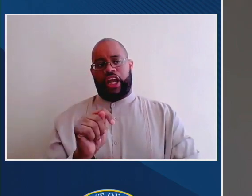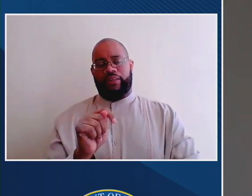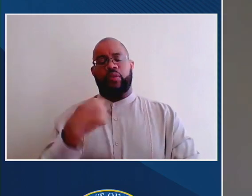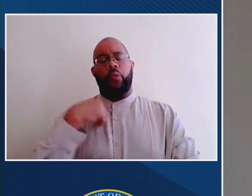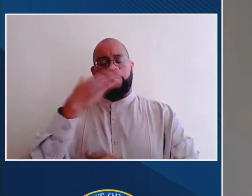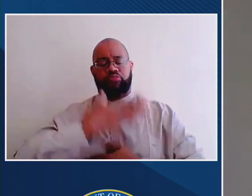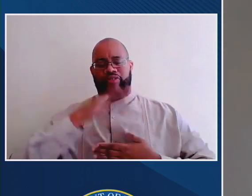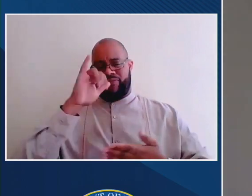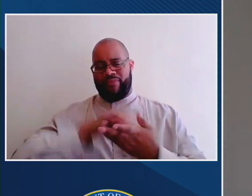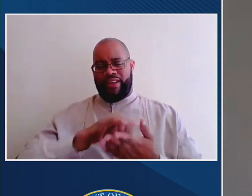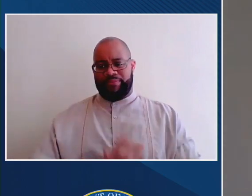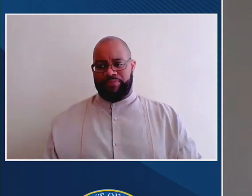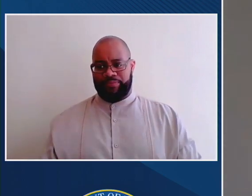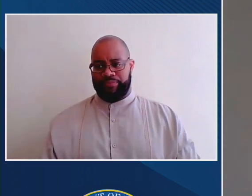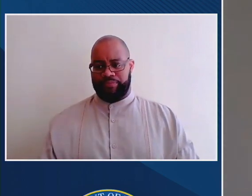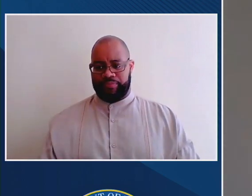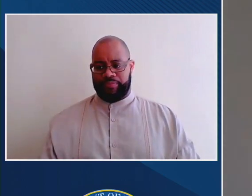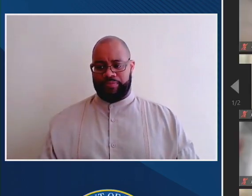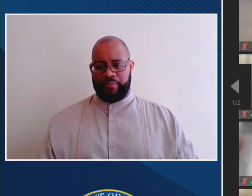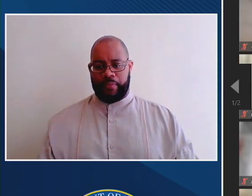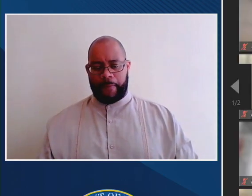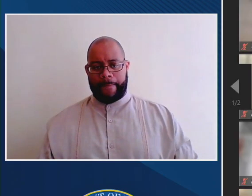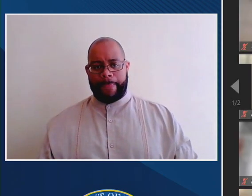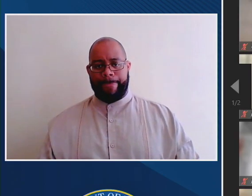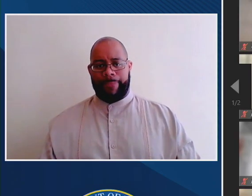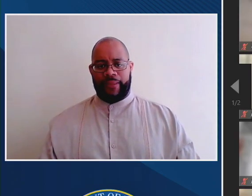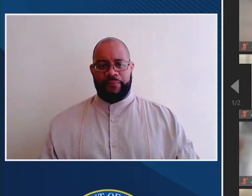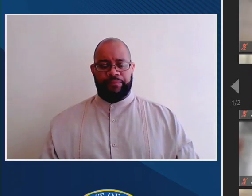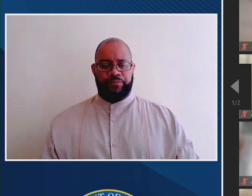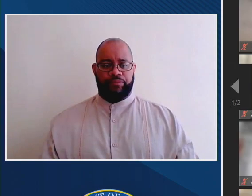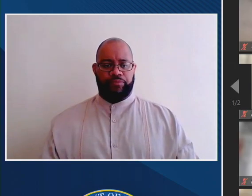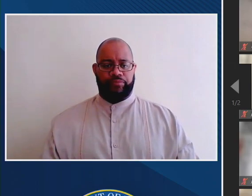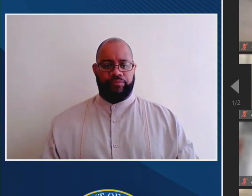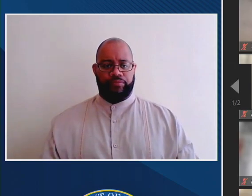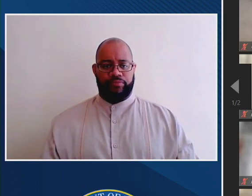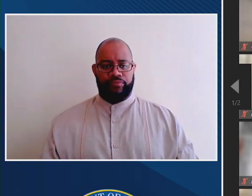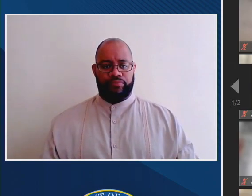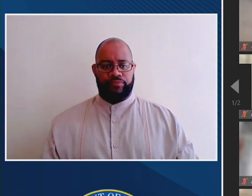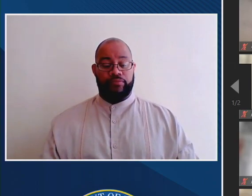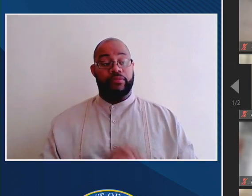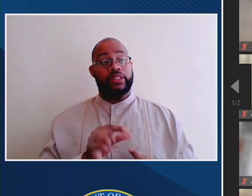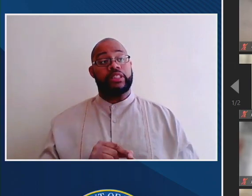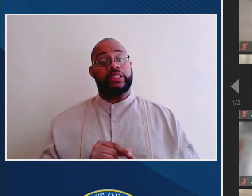it. Special note on the chat feature.